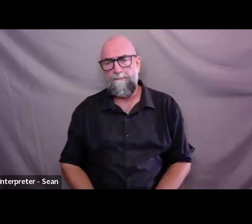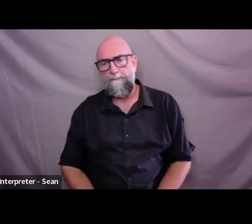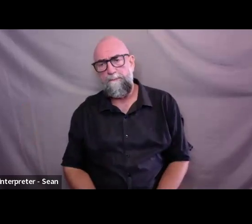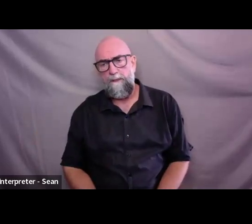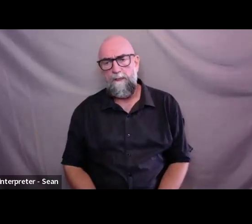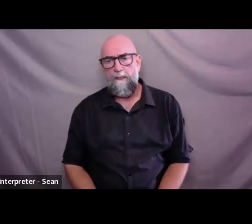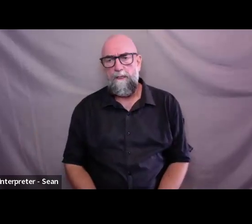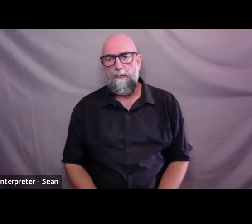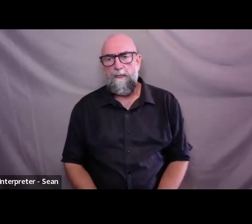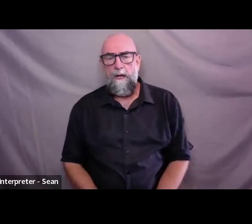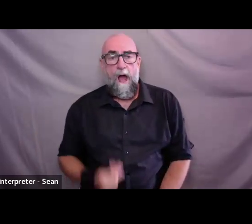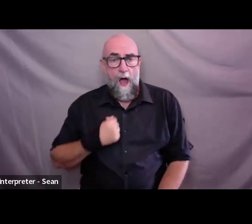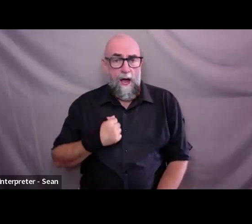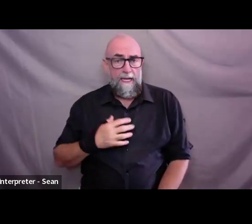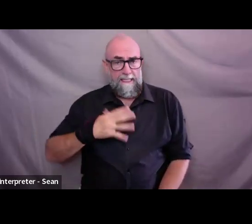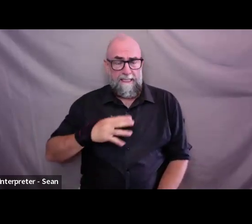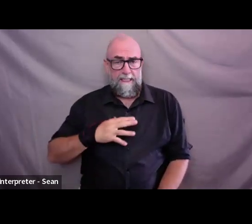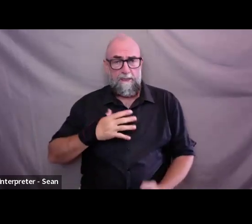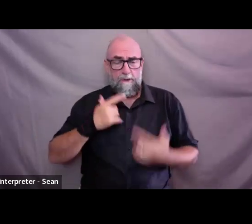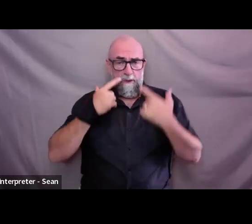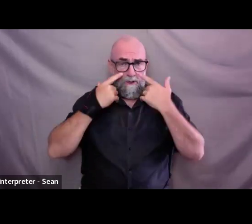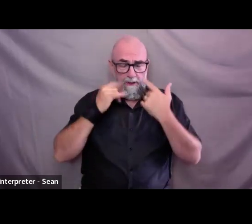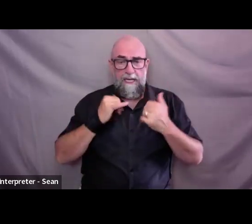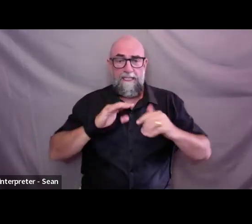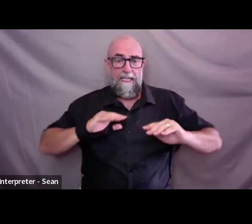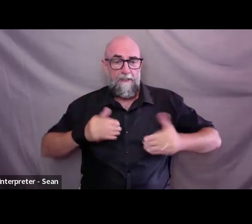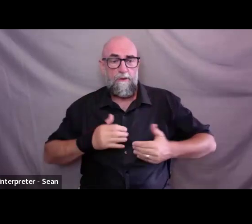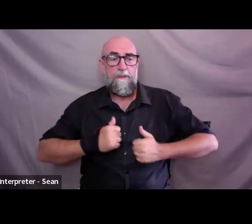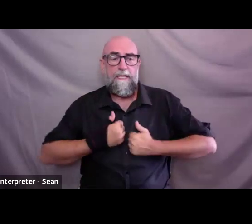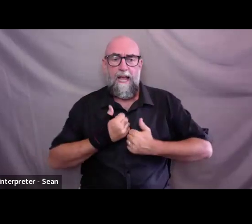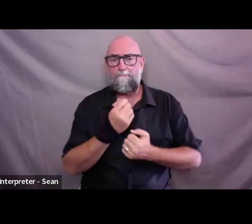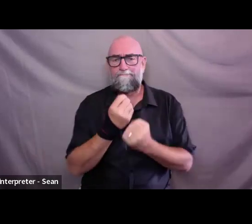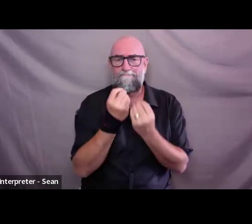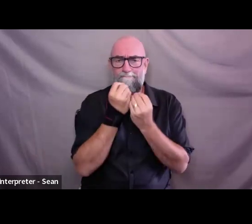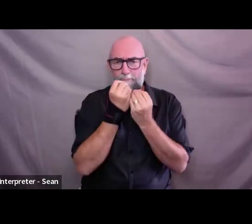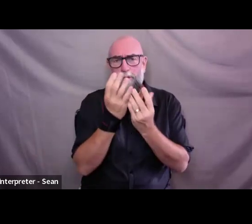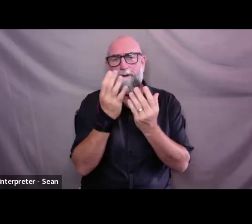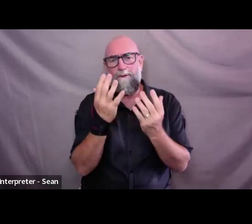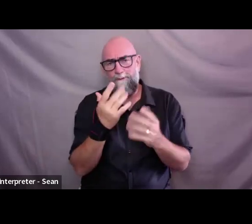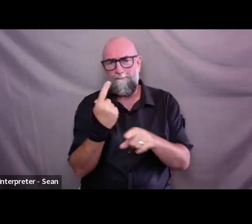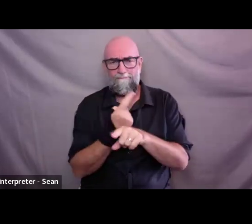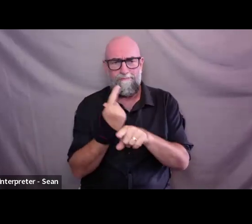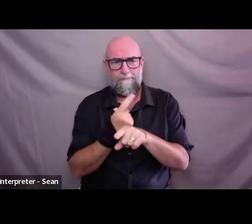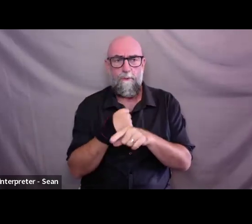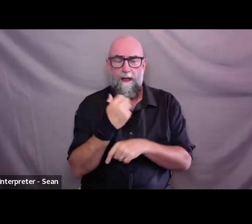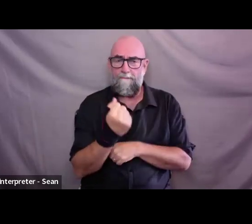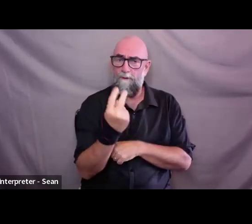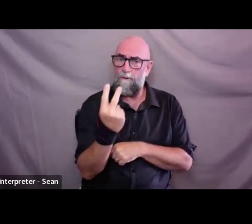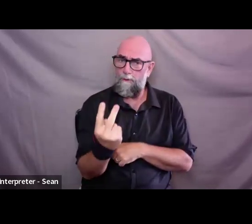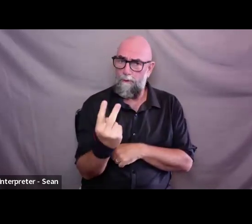climate Justice and regenerative environmental practices who also bring very different approaches and perspectives on